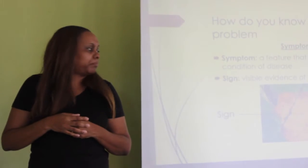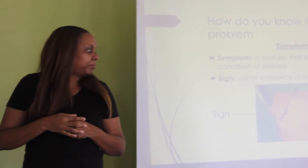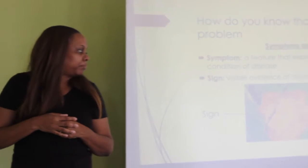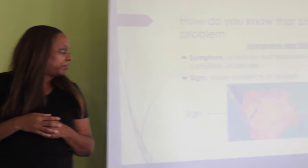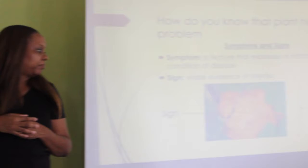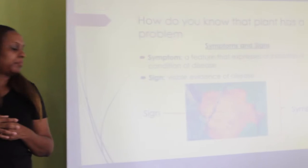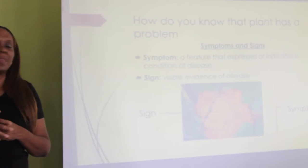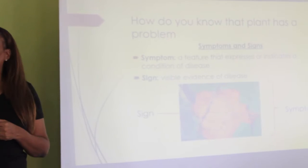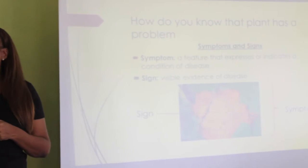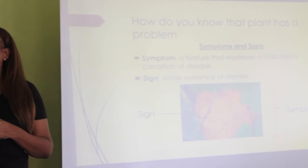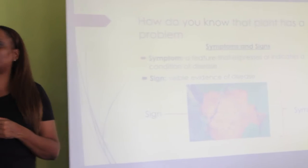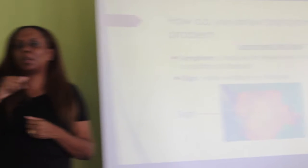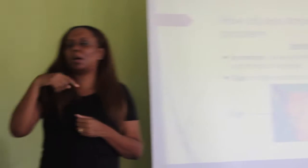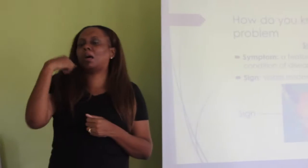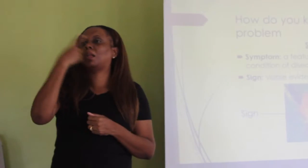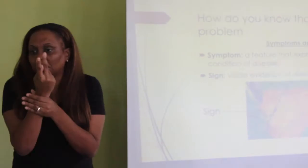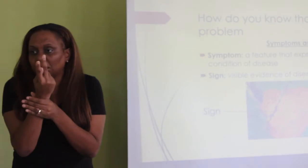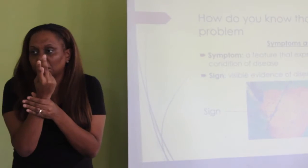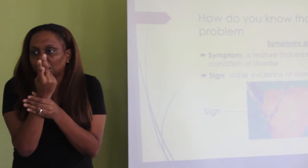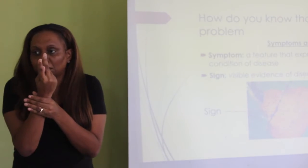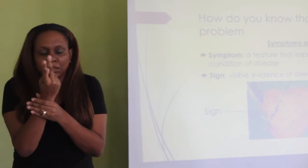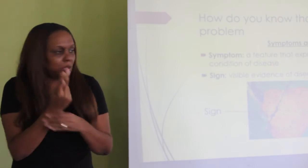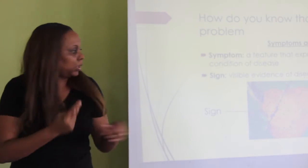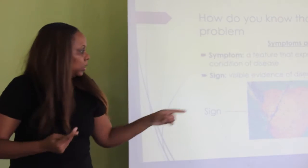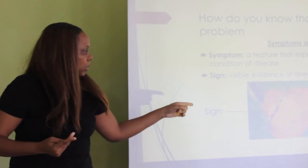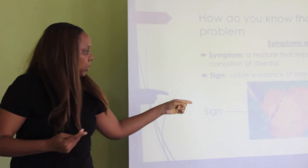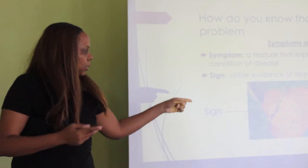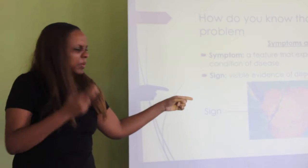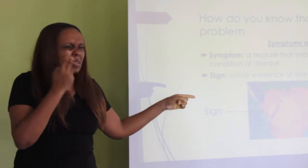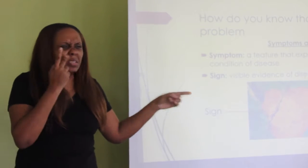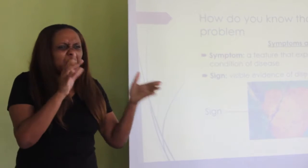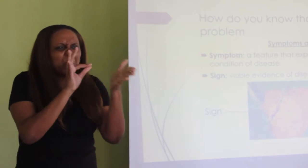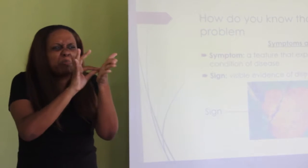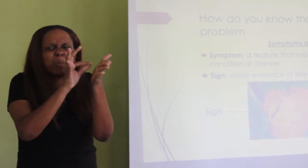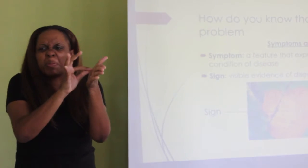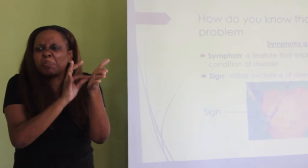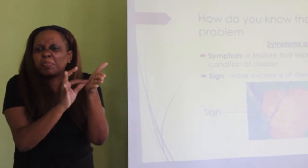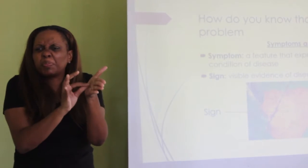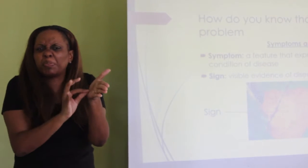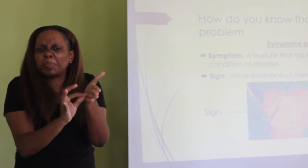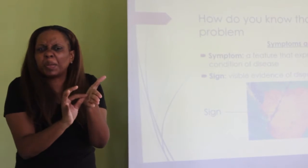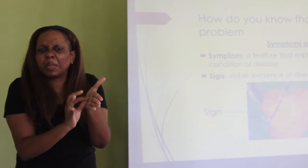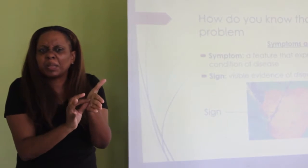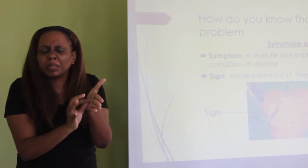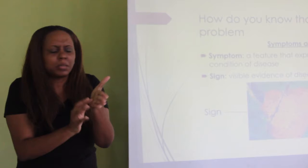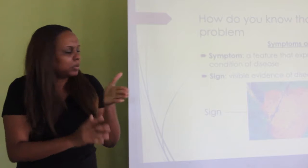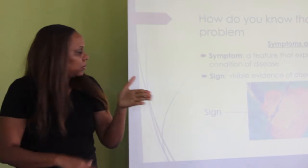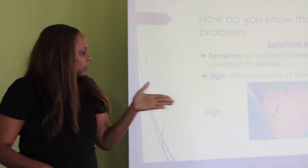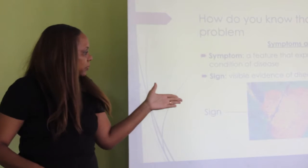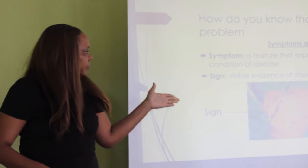um it has the characteristics of and we see science and symptom is a feature that expresses or